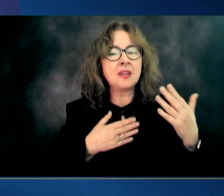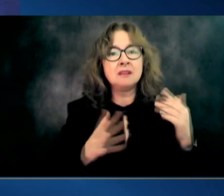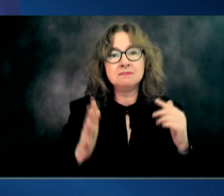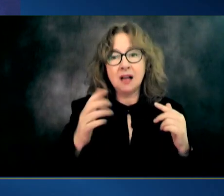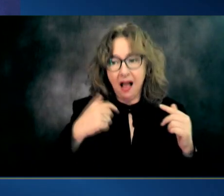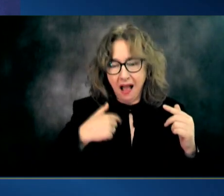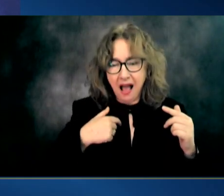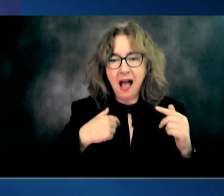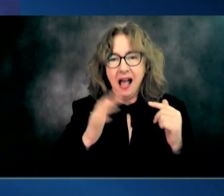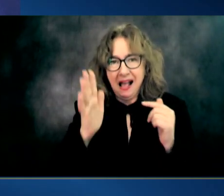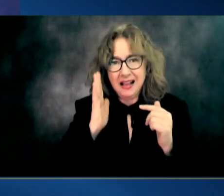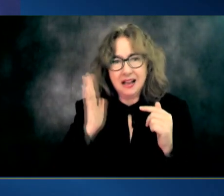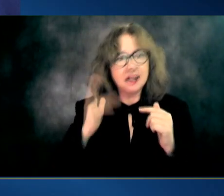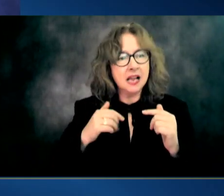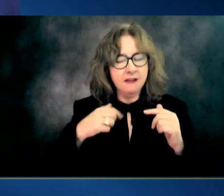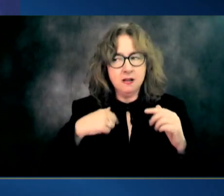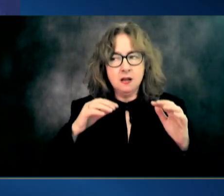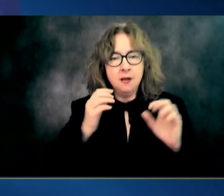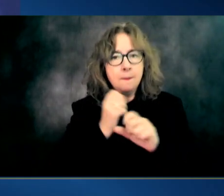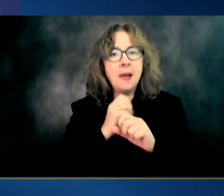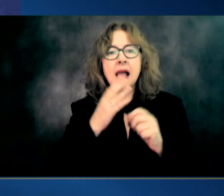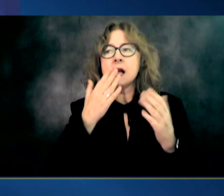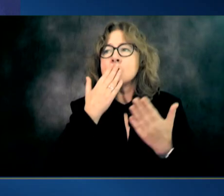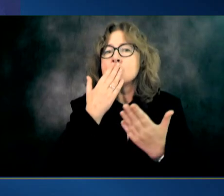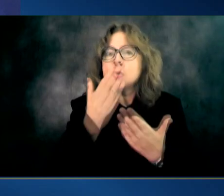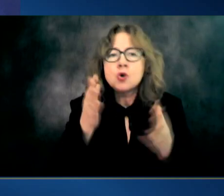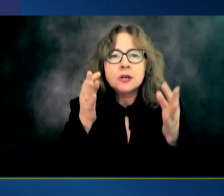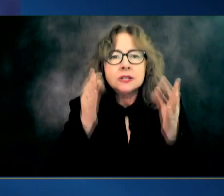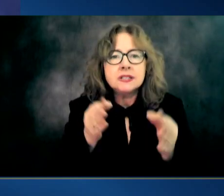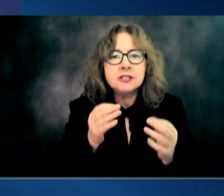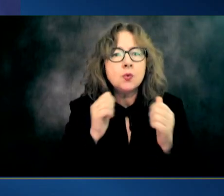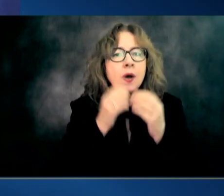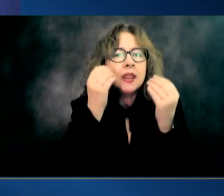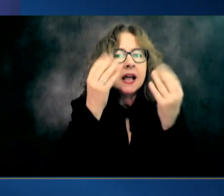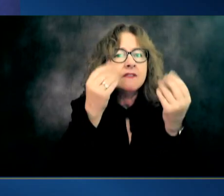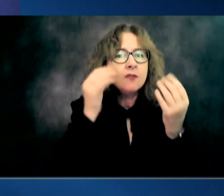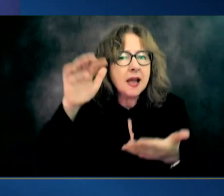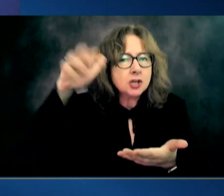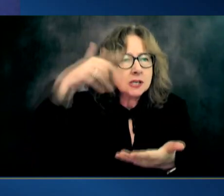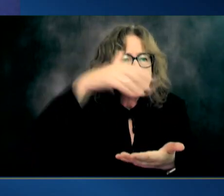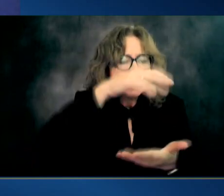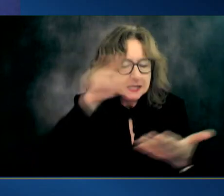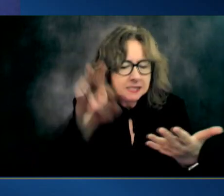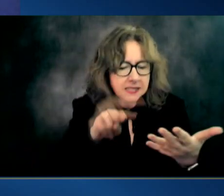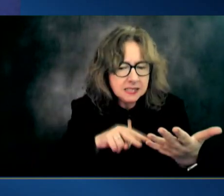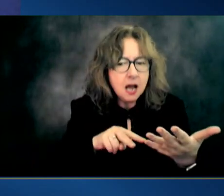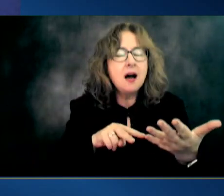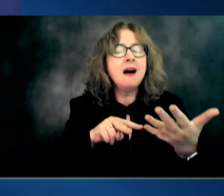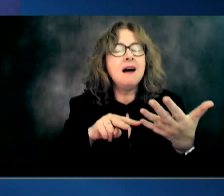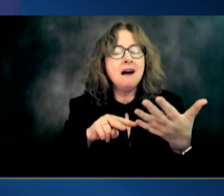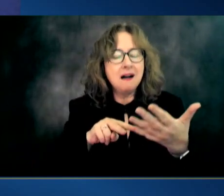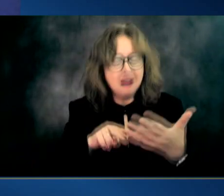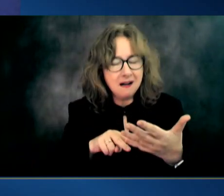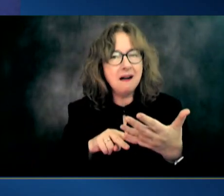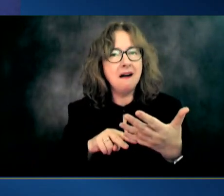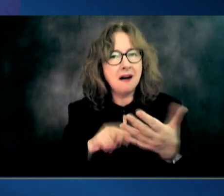informed decision with a gift that fell back in like -- just fell back into my lap. And I'm just